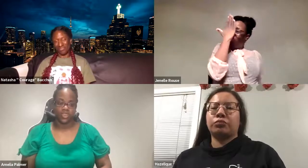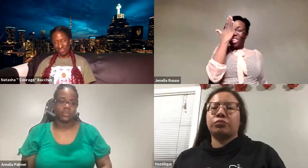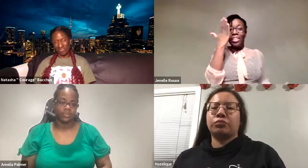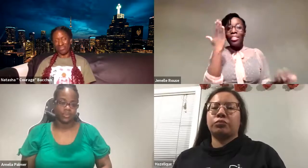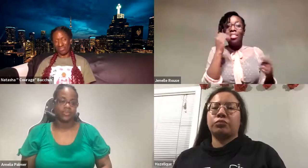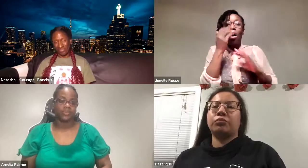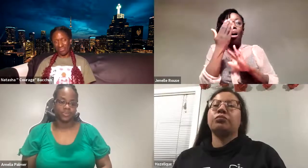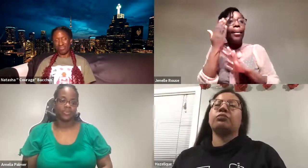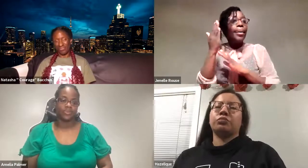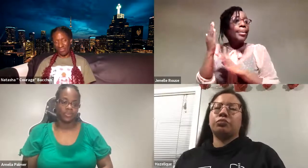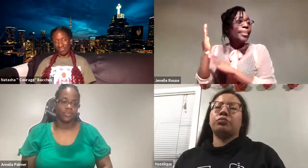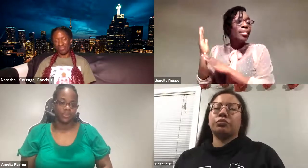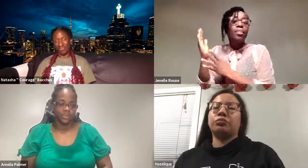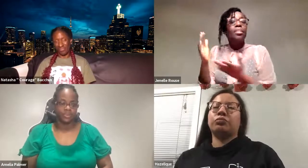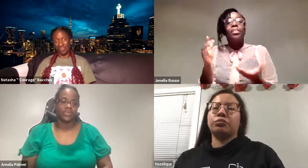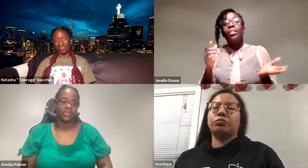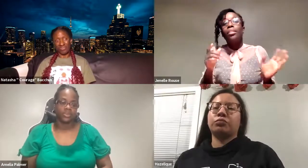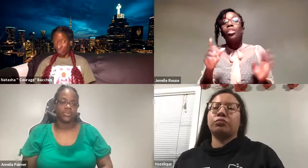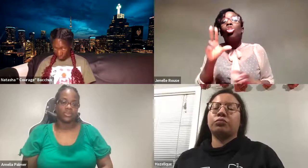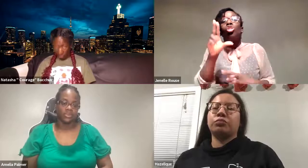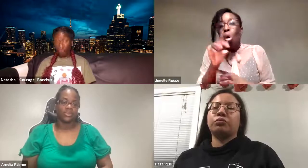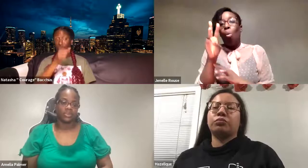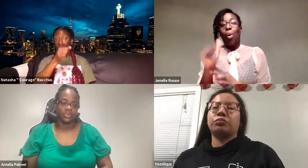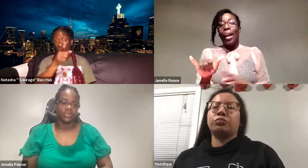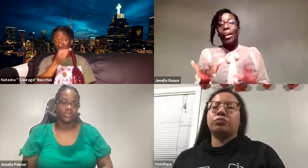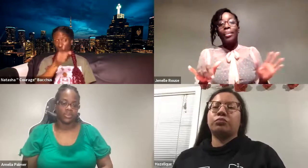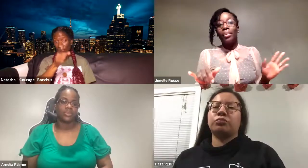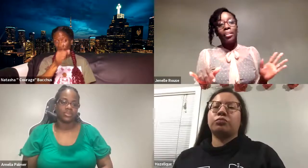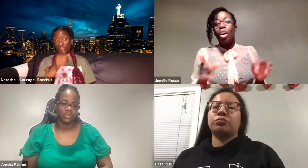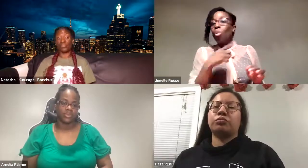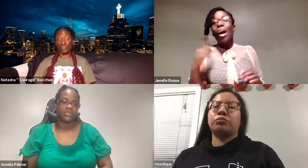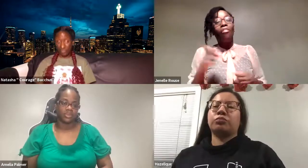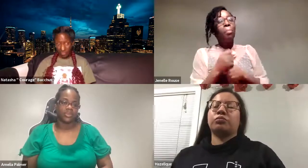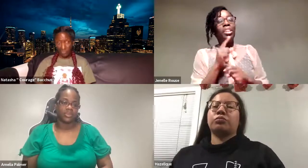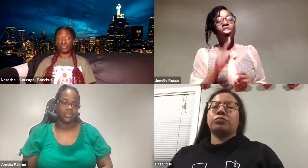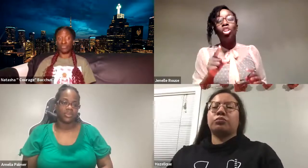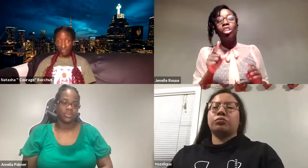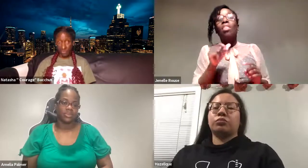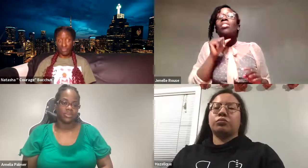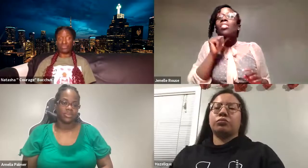and get the issues in people's faces and into their minds so that there's no way